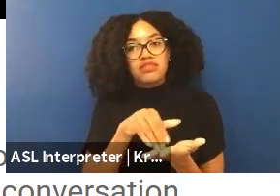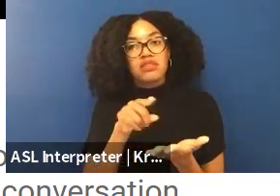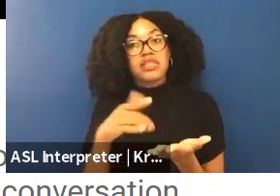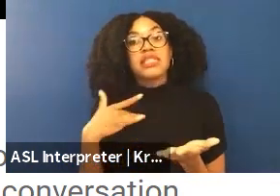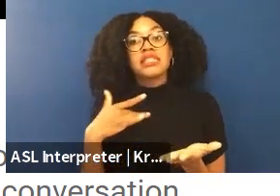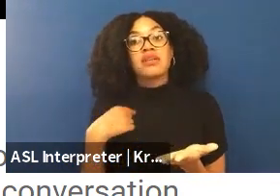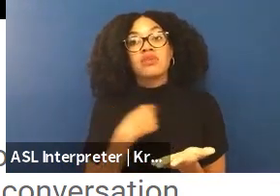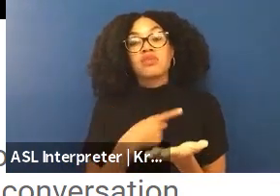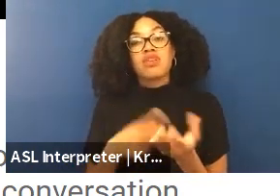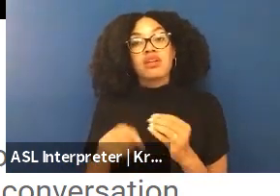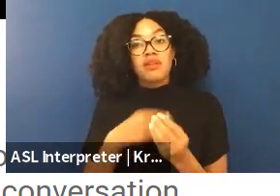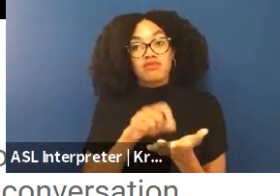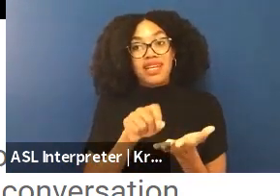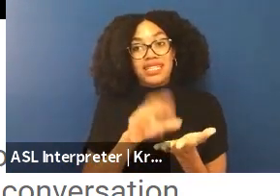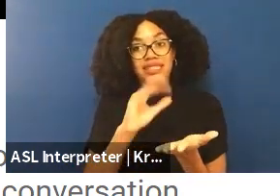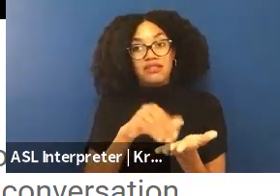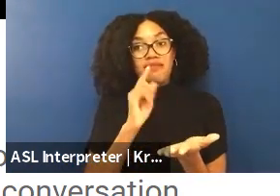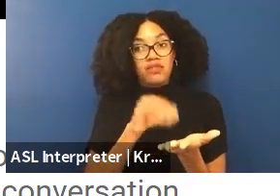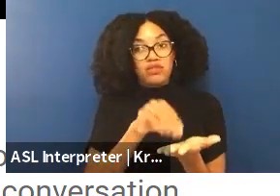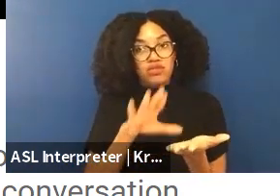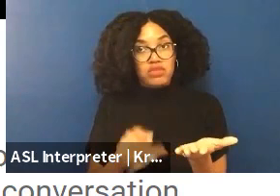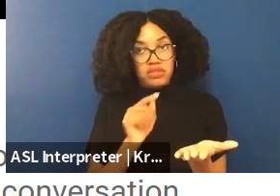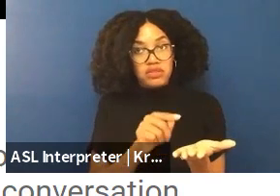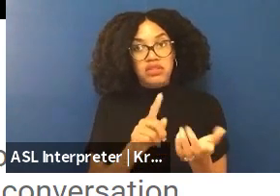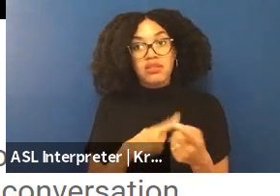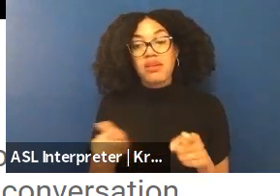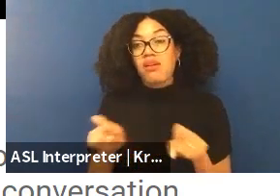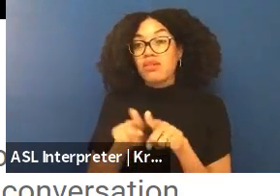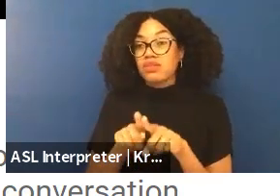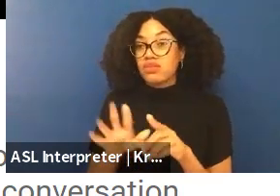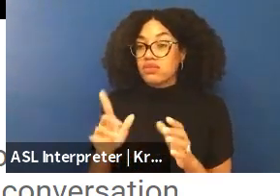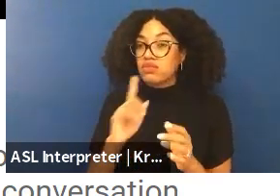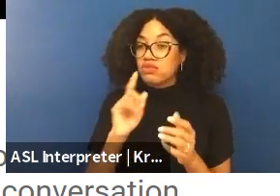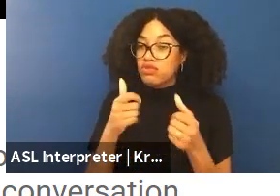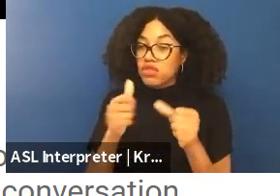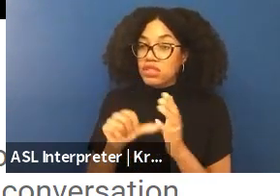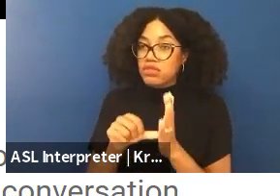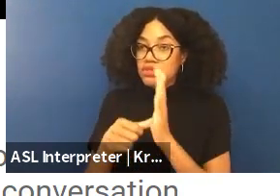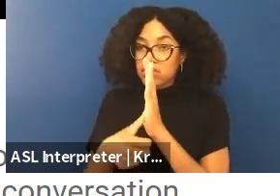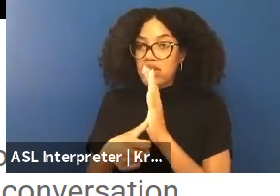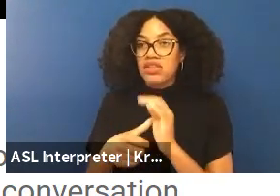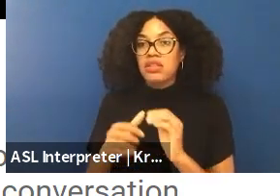for students. But we've actually been stressing Jim Purdy, the director of the Center, and that